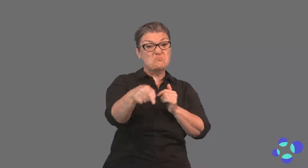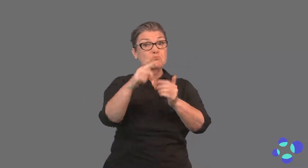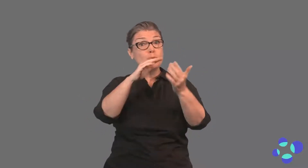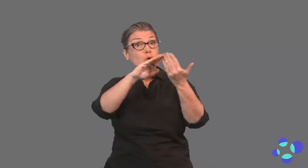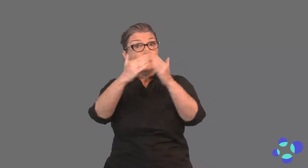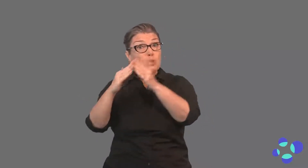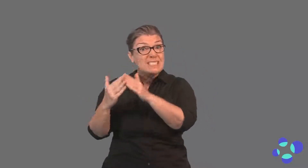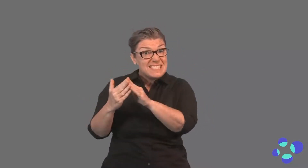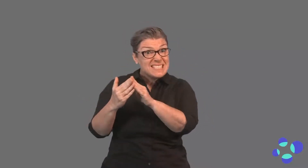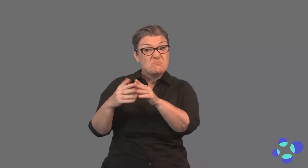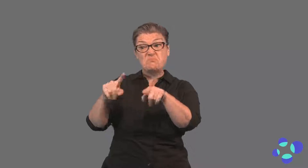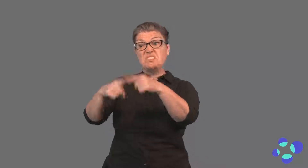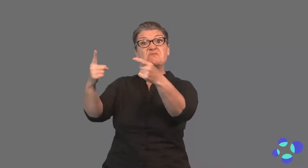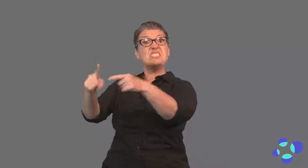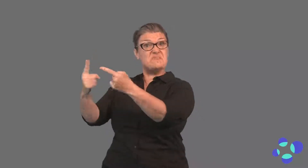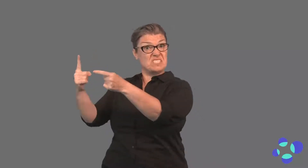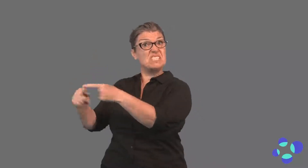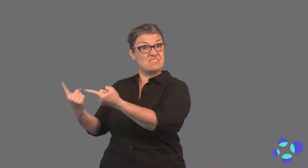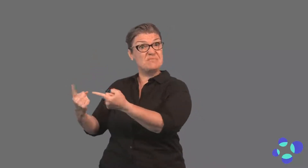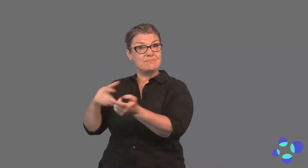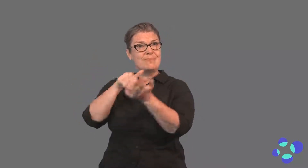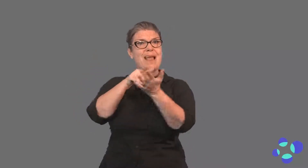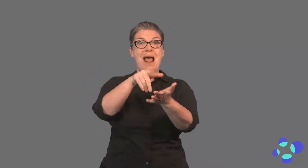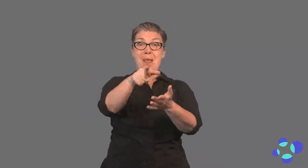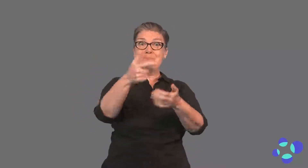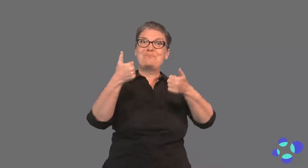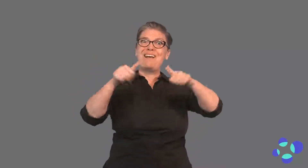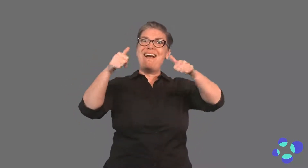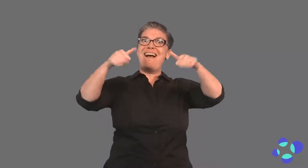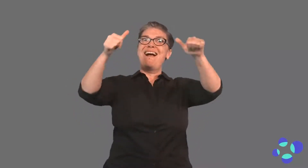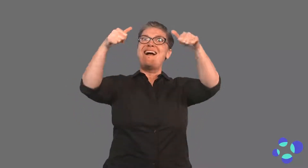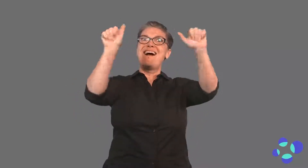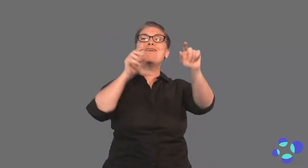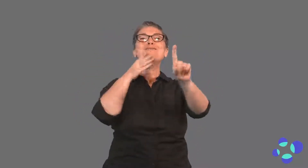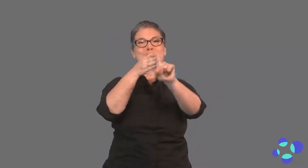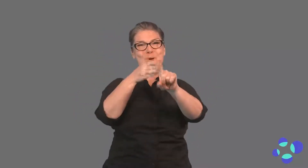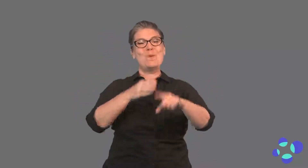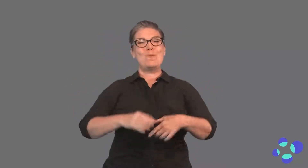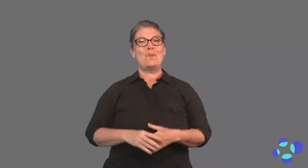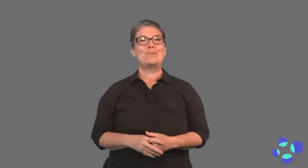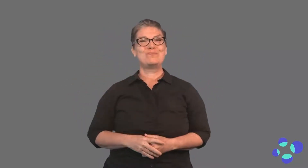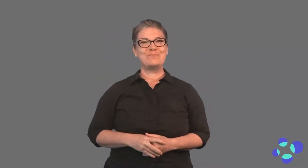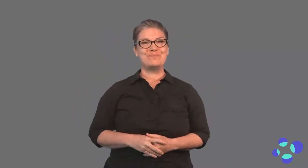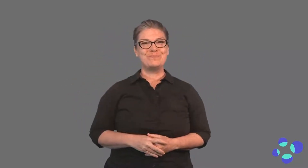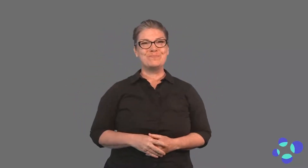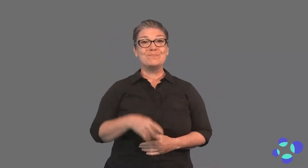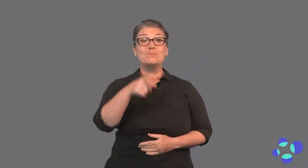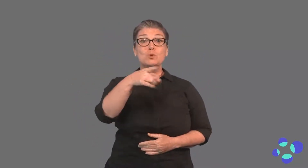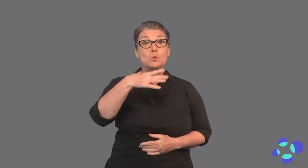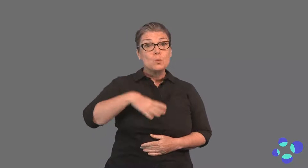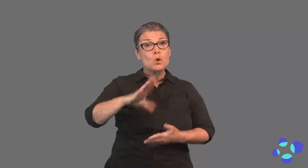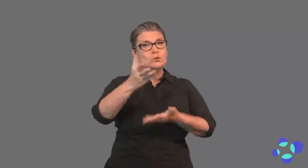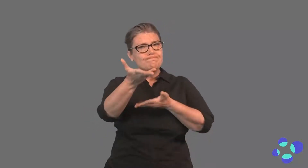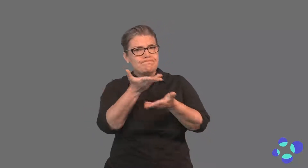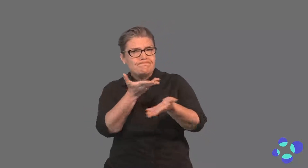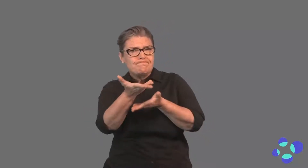Whether it be the NDIS, the community and so forth, to assist you to achieve obtaining your goals.